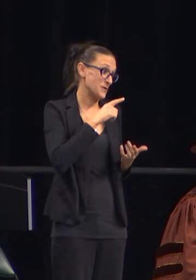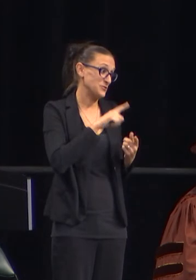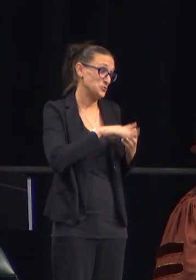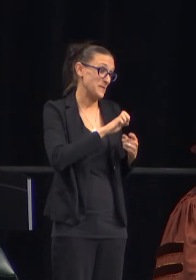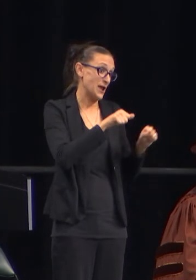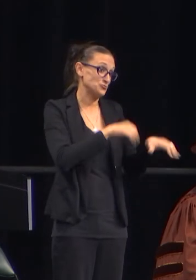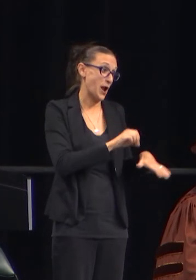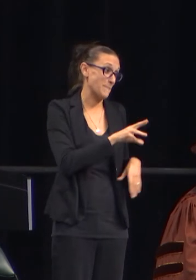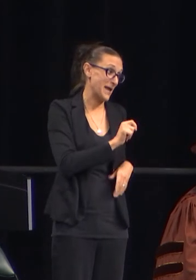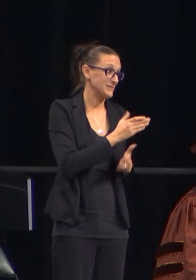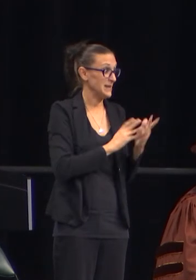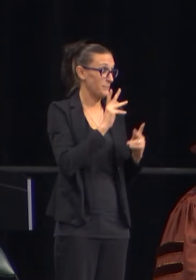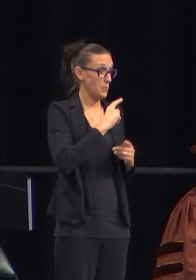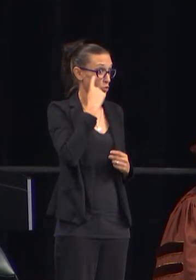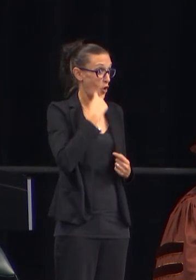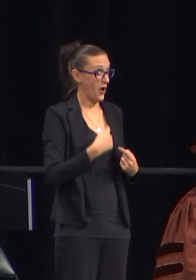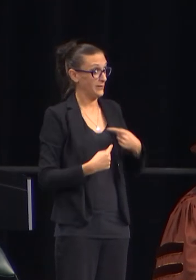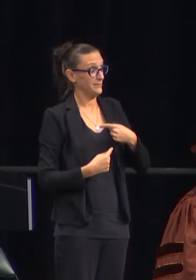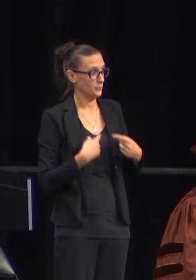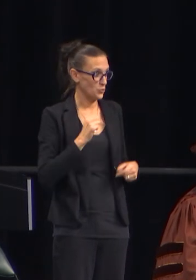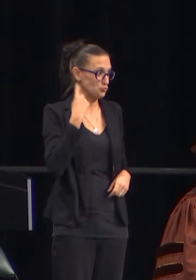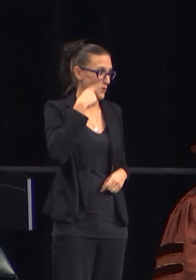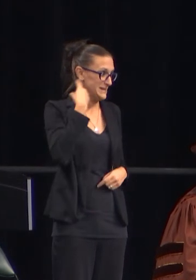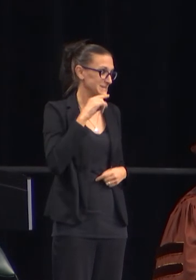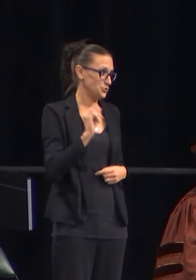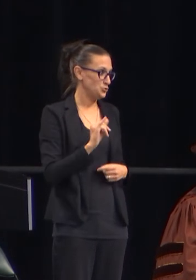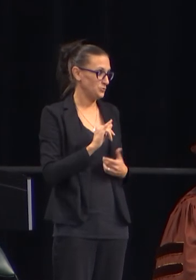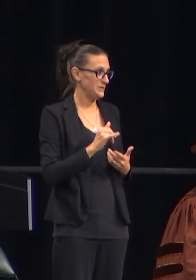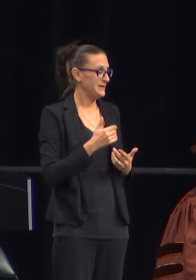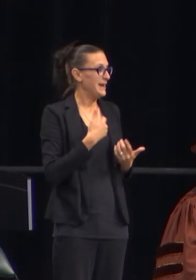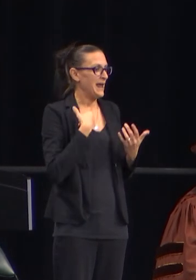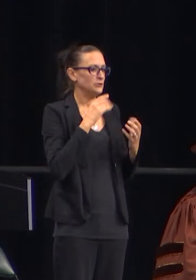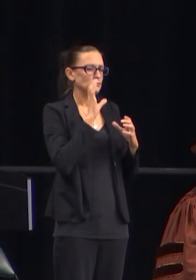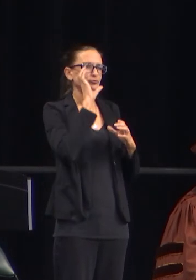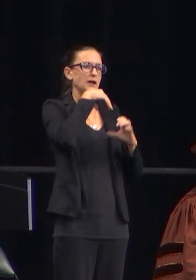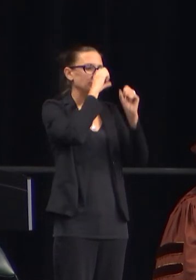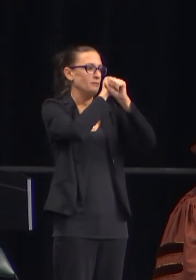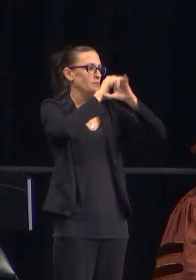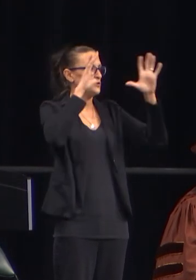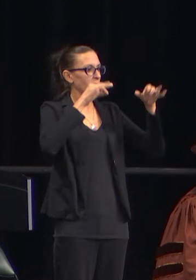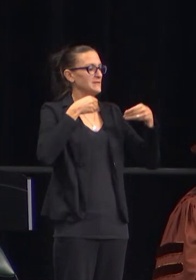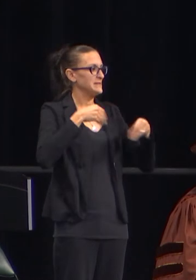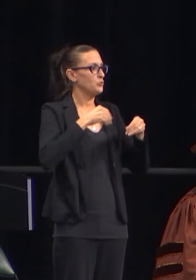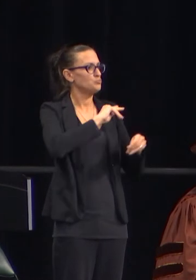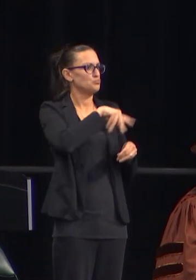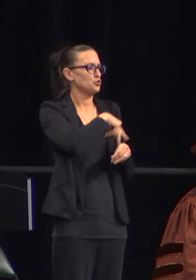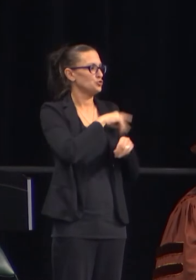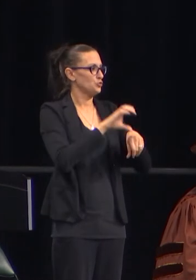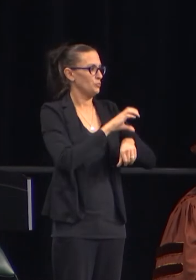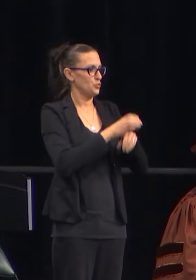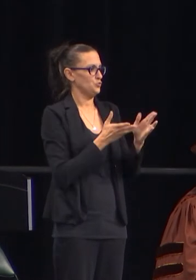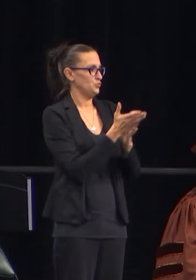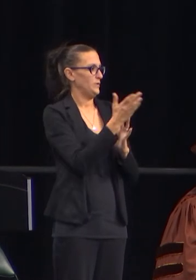Some people thought he was crazy too. He had this strange vision of selling personal computers over the internet.